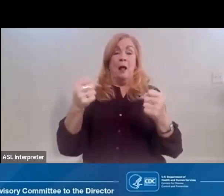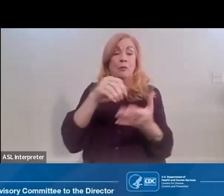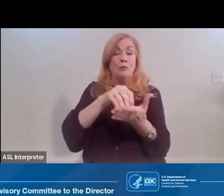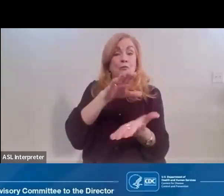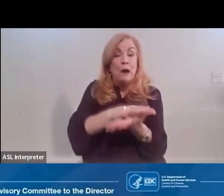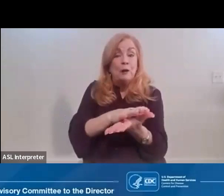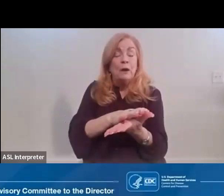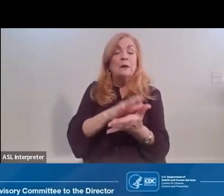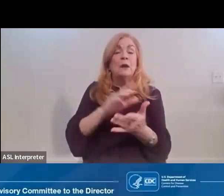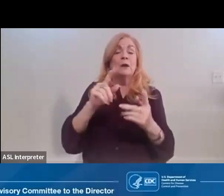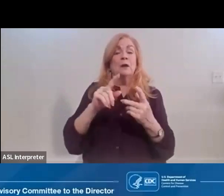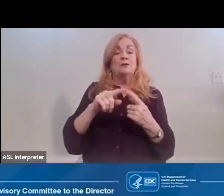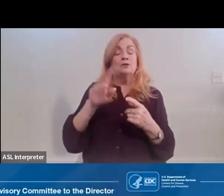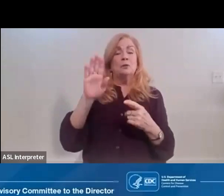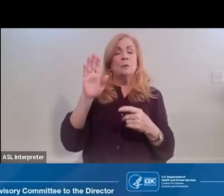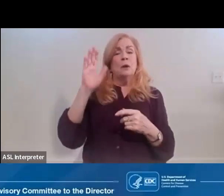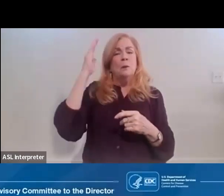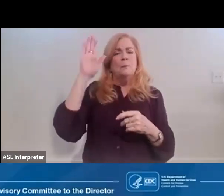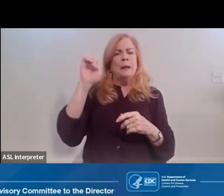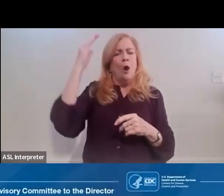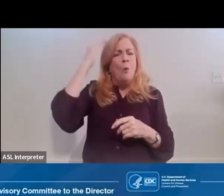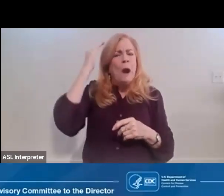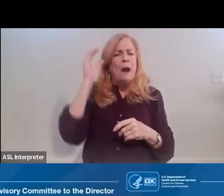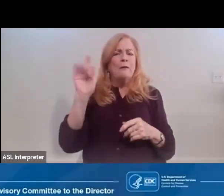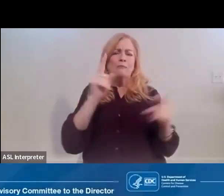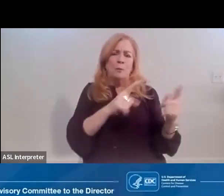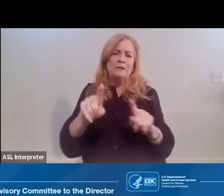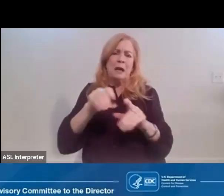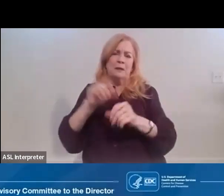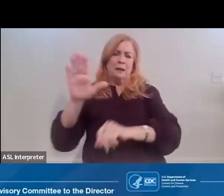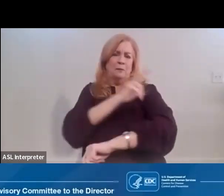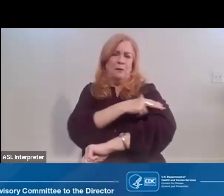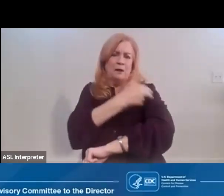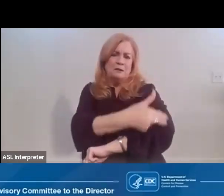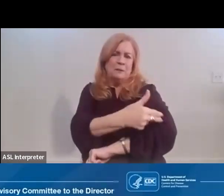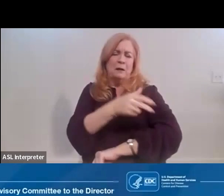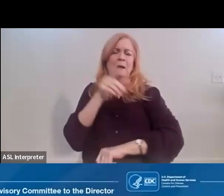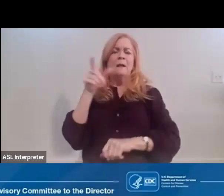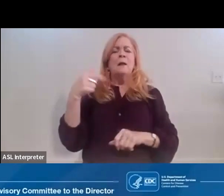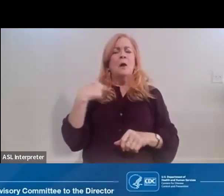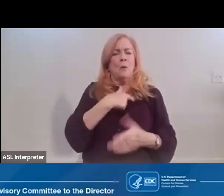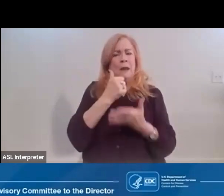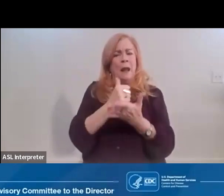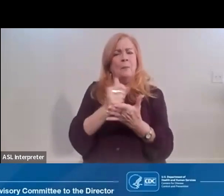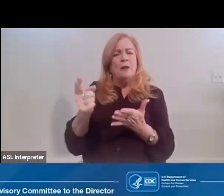They were working with the university to generate forecasts based on that data to help them understand what was going to be happening